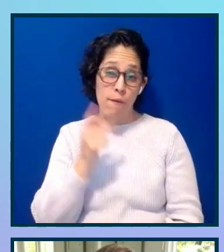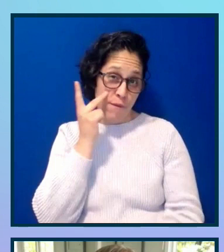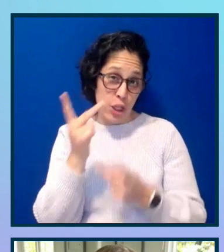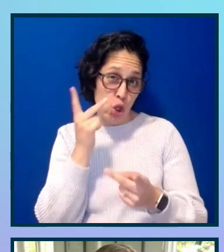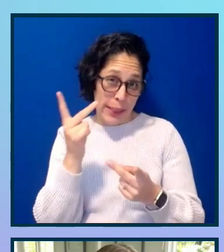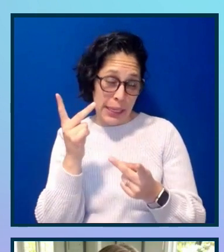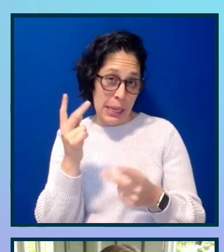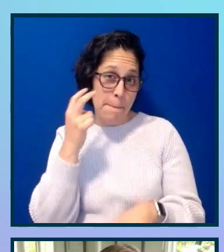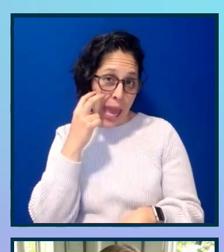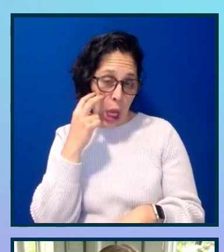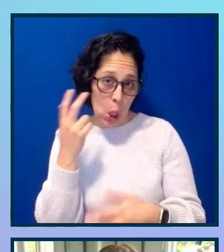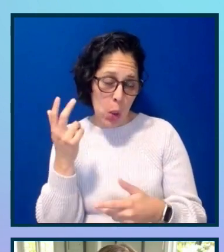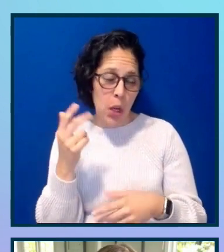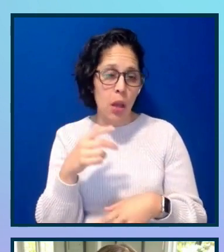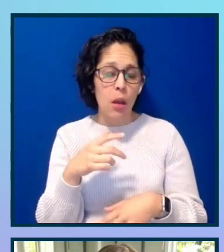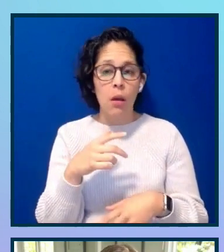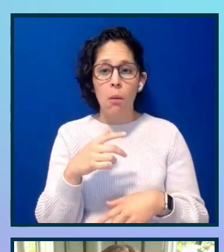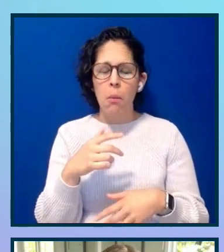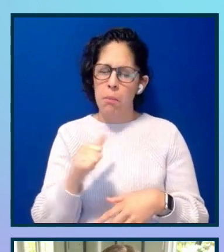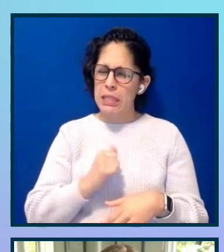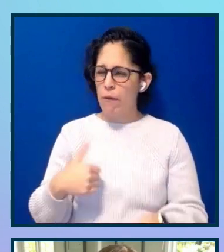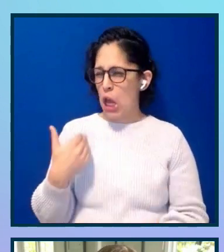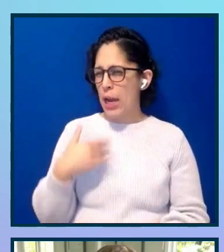I found this out when I was young. I'll get into that story